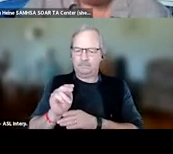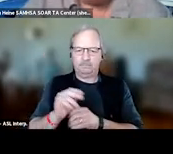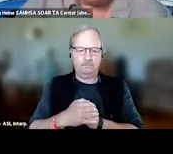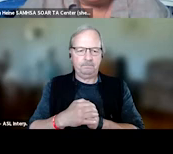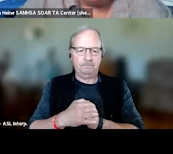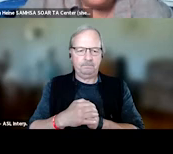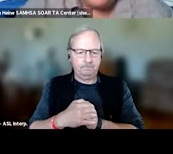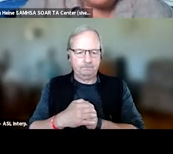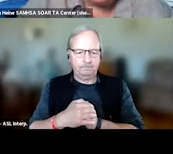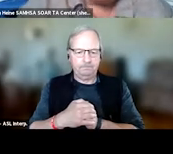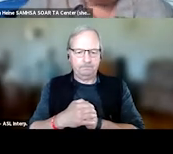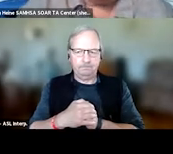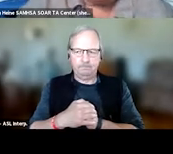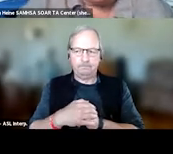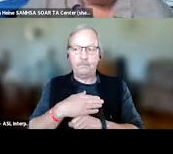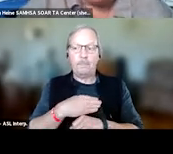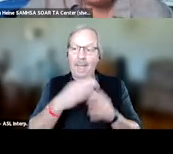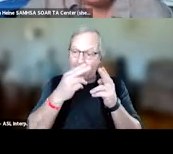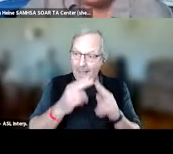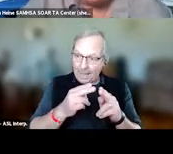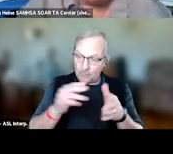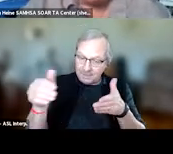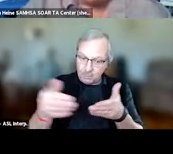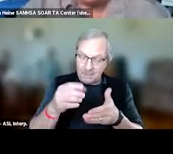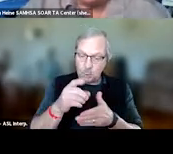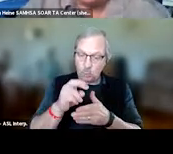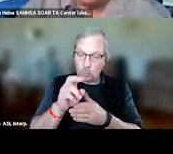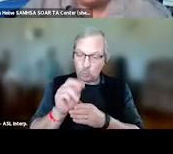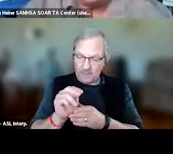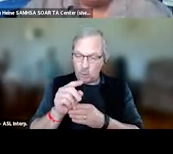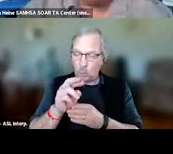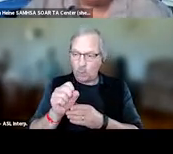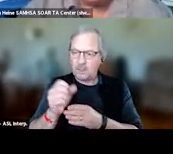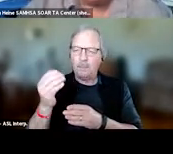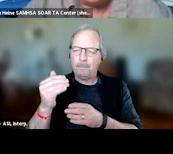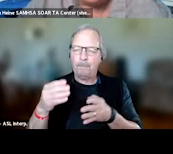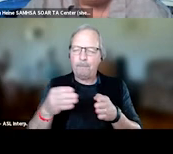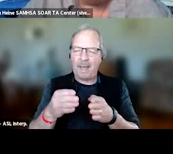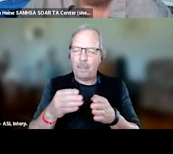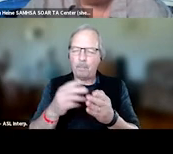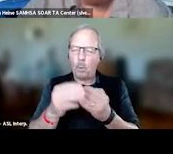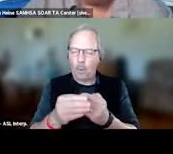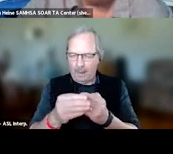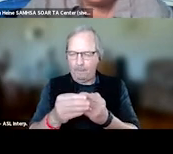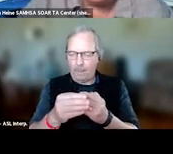So it is my sincere honor to introduce Doreen Gross, Path Program coordinator in the SOAR COR with the Division, Upstate